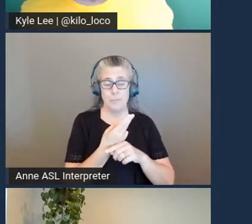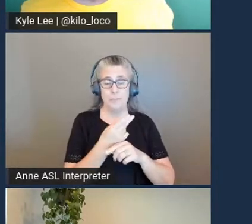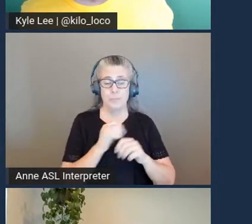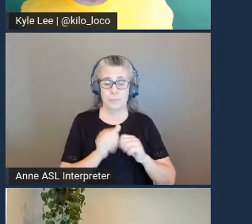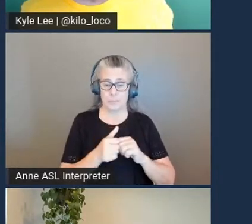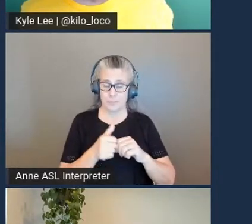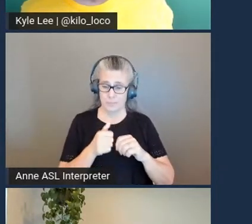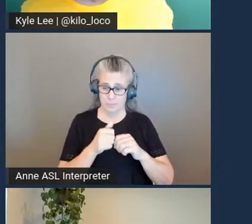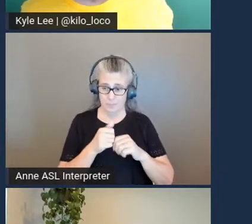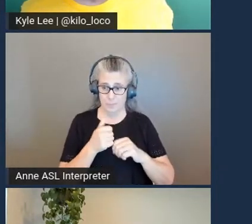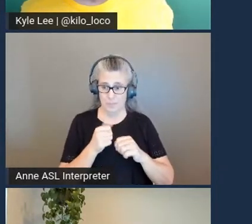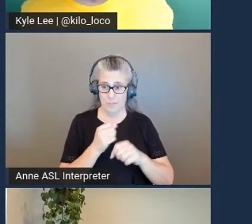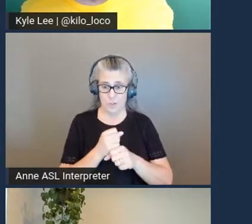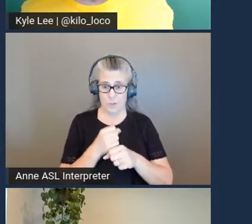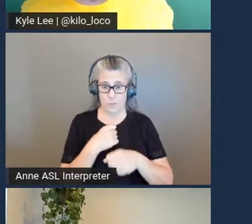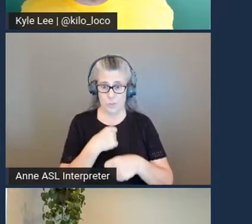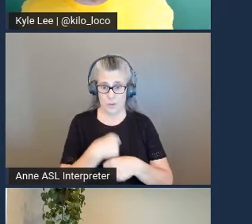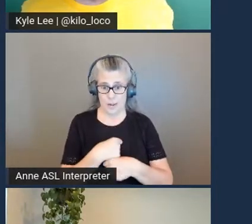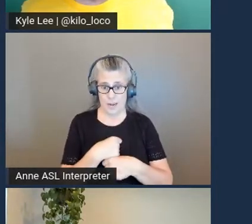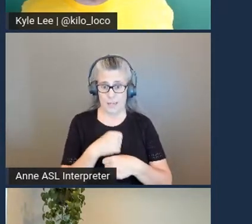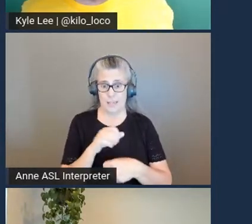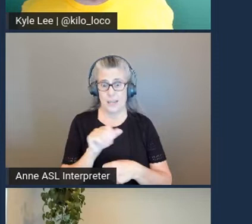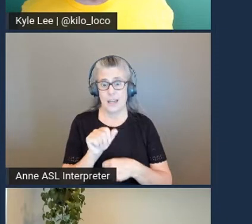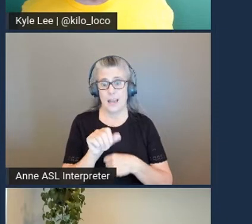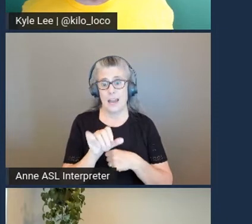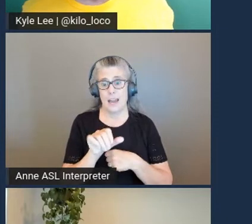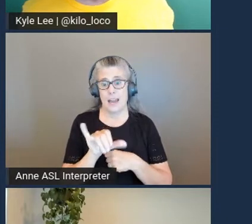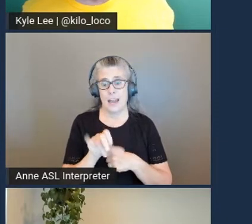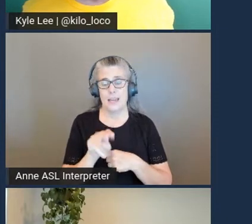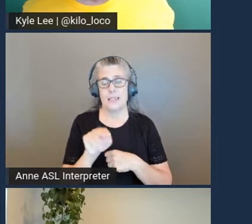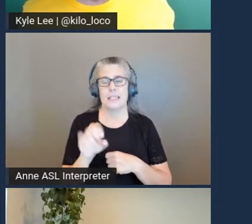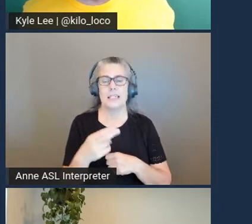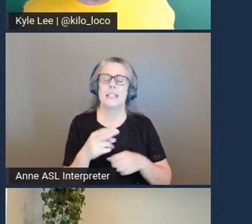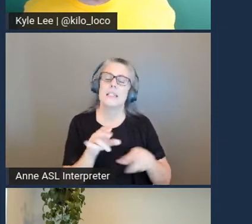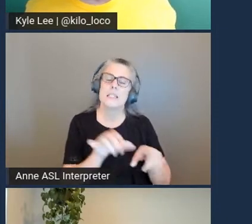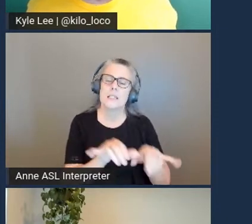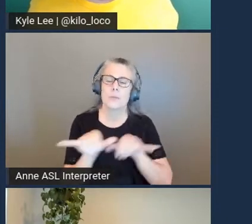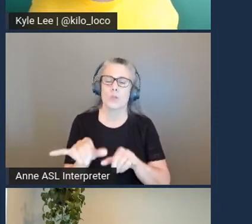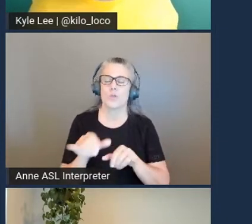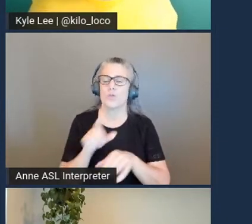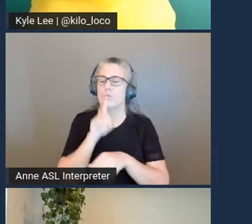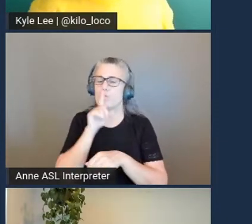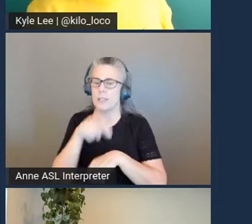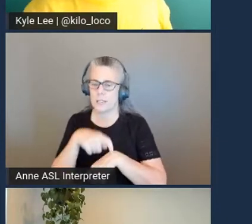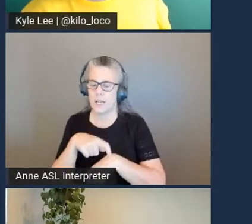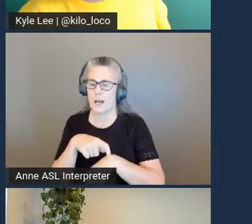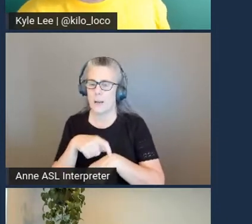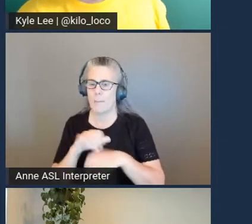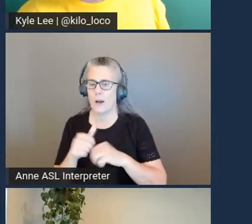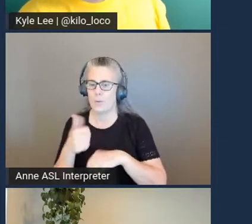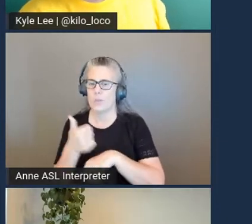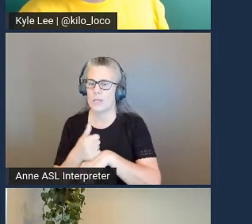endpoint is very similar to how we would create a real time endpoint. So for those new to SageMaker inference, so essentially